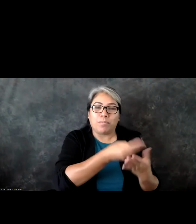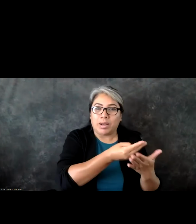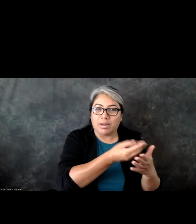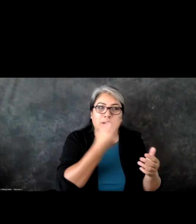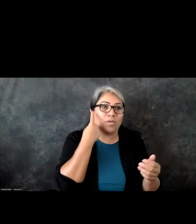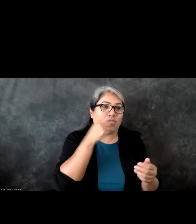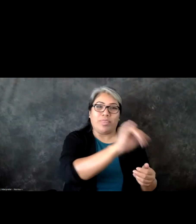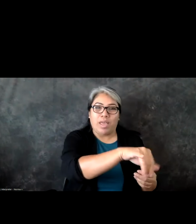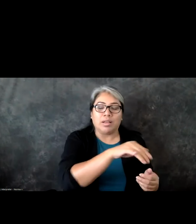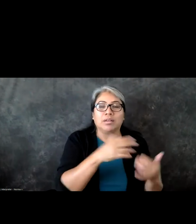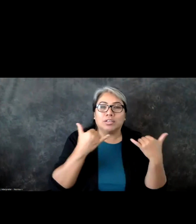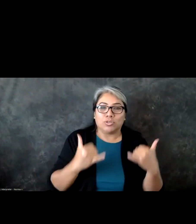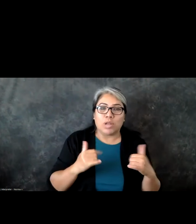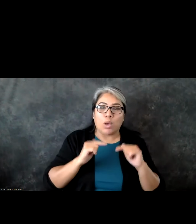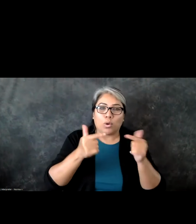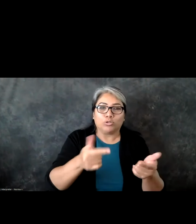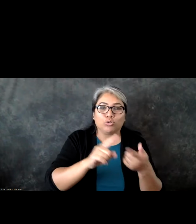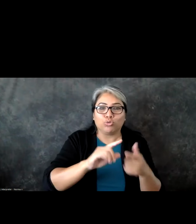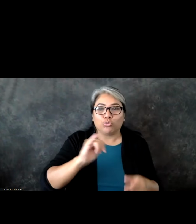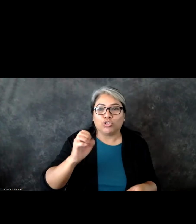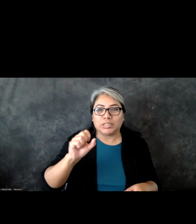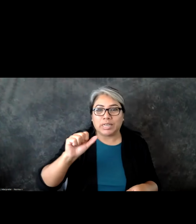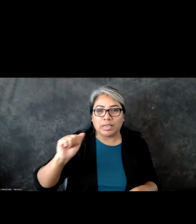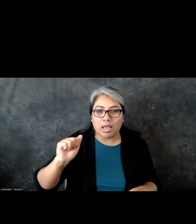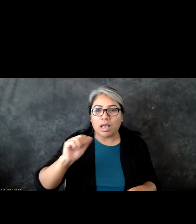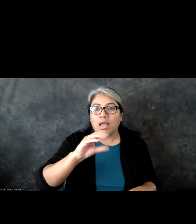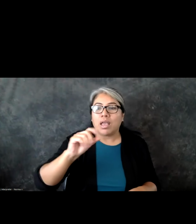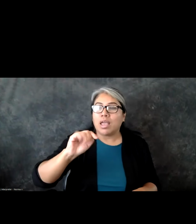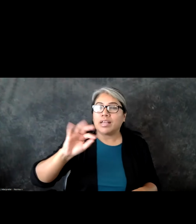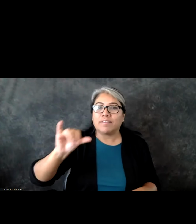they may not have been able to before. So it is very